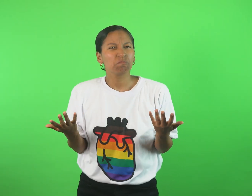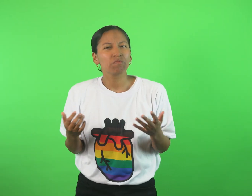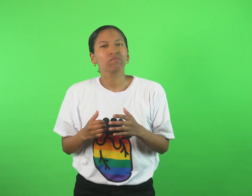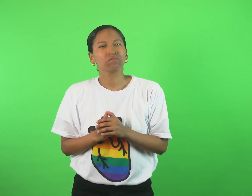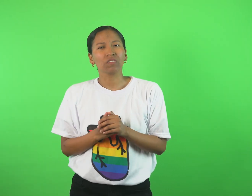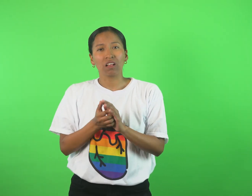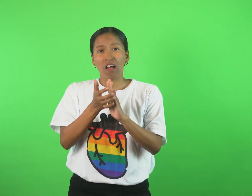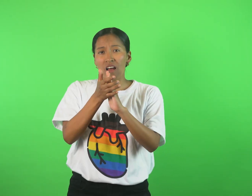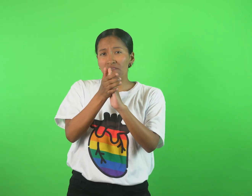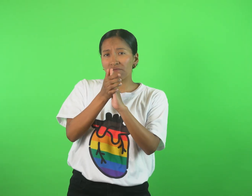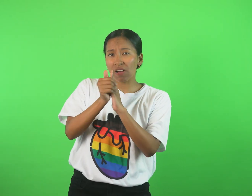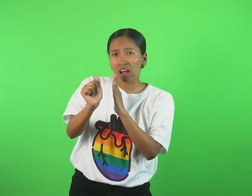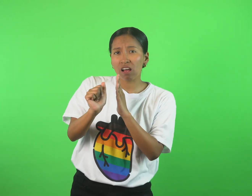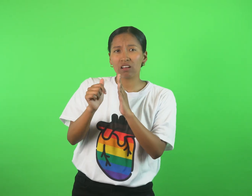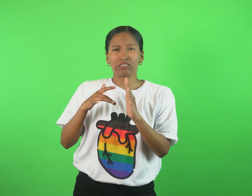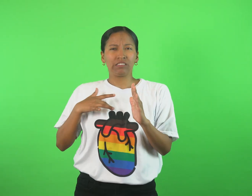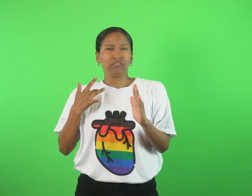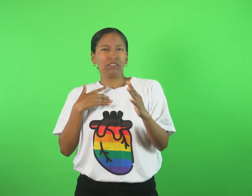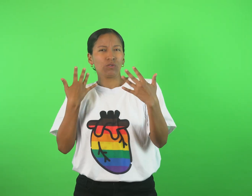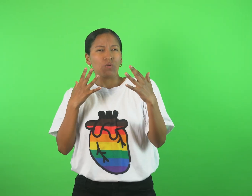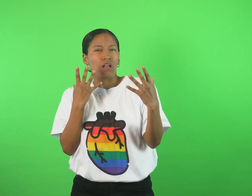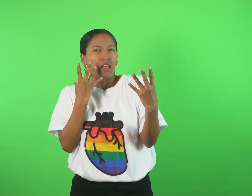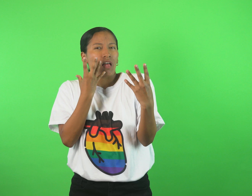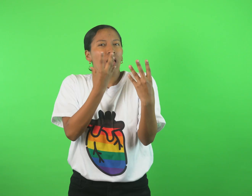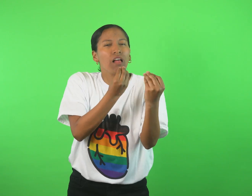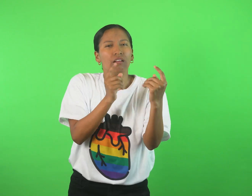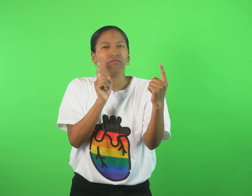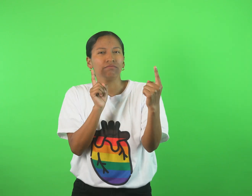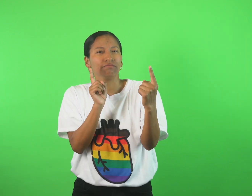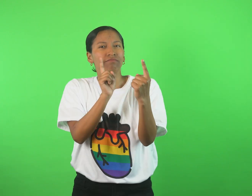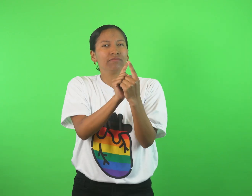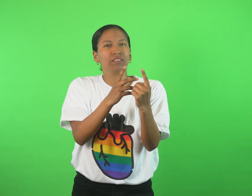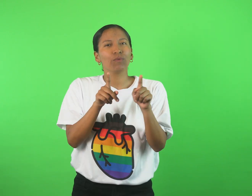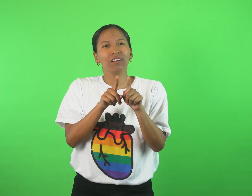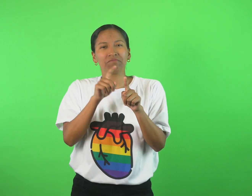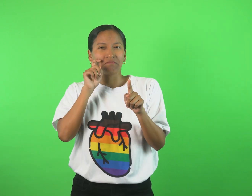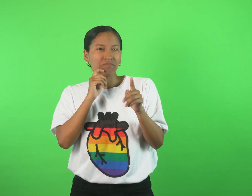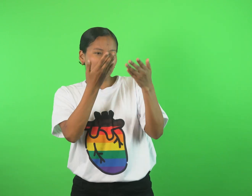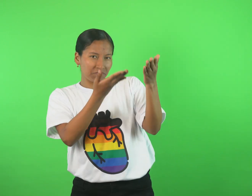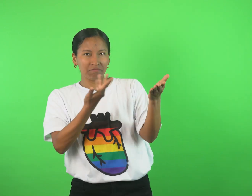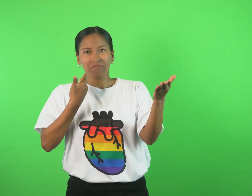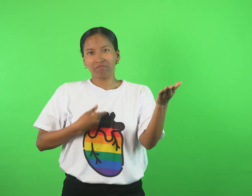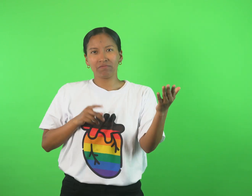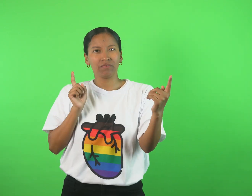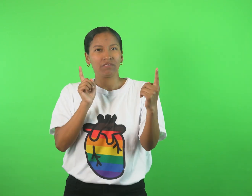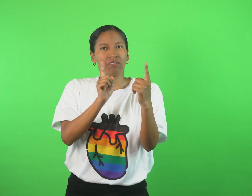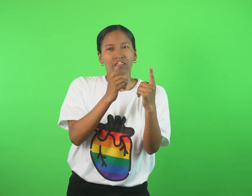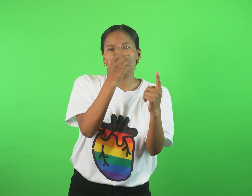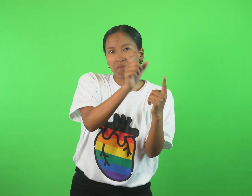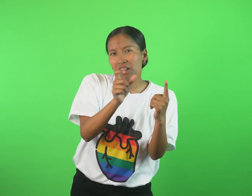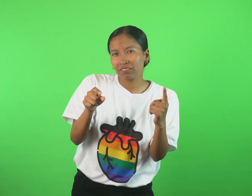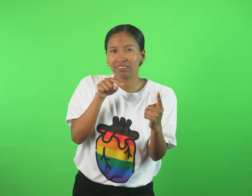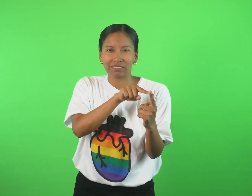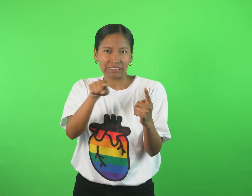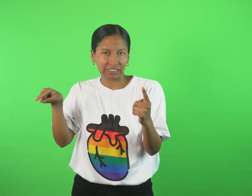to feel sexual and romantic attraction to other people.